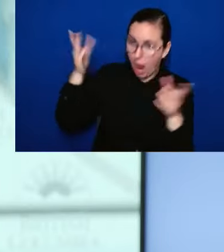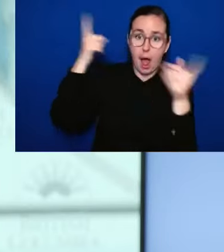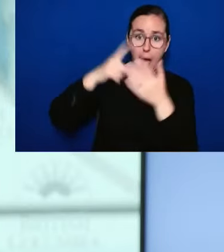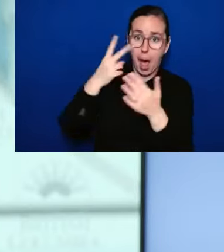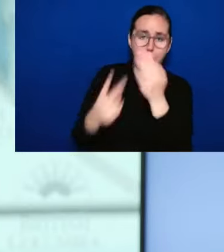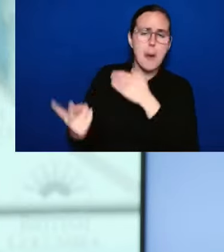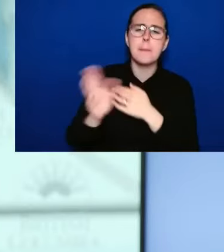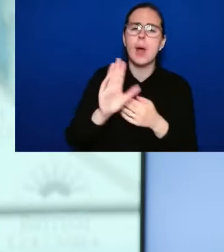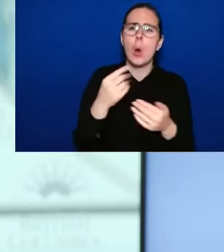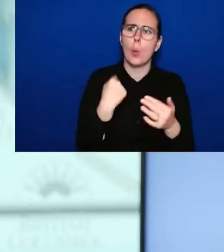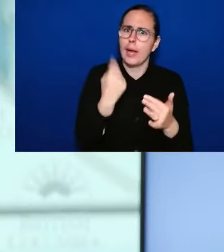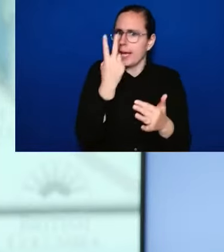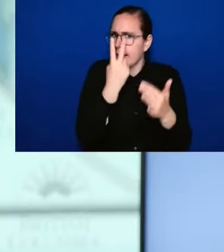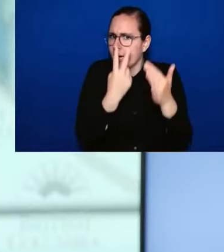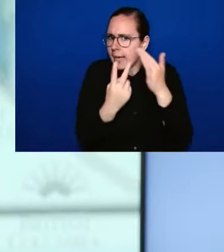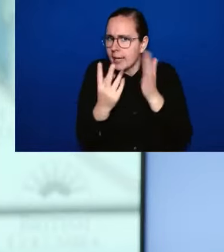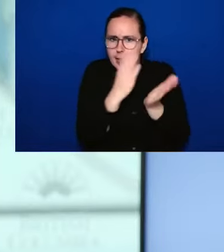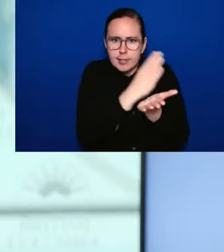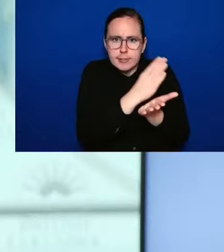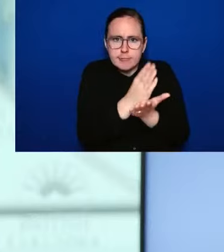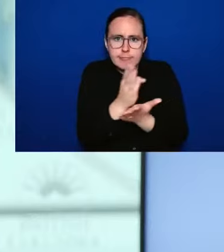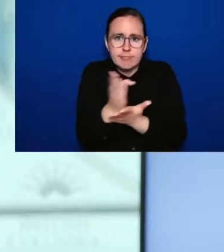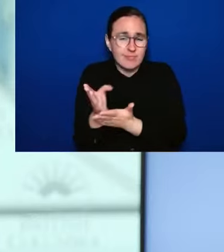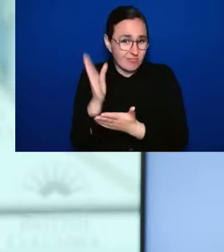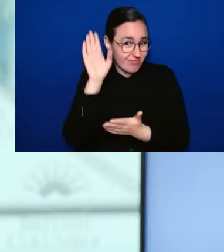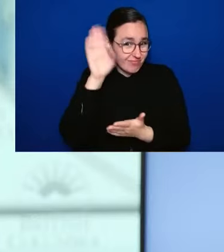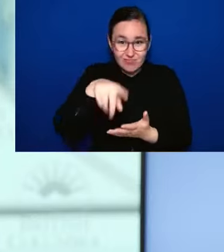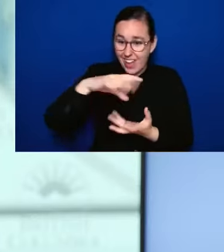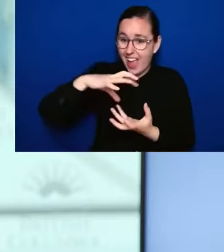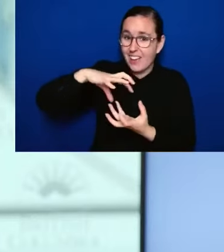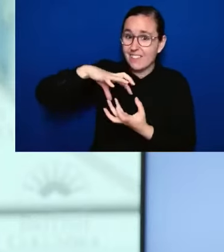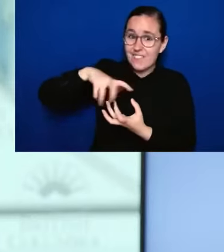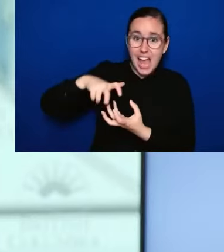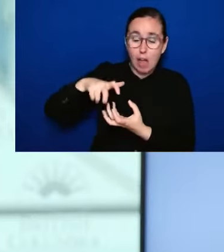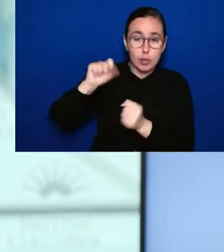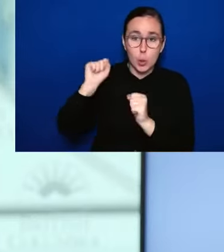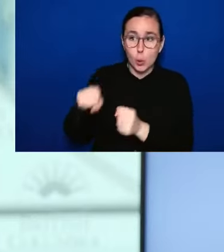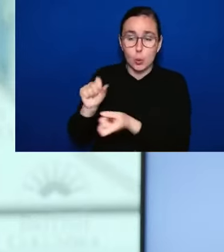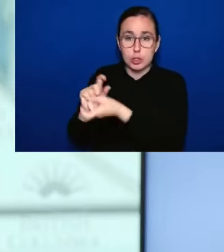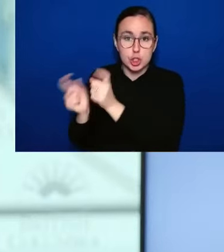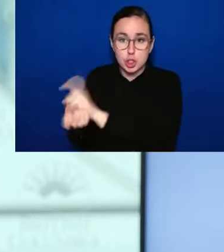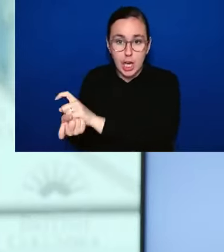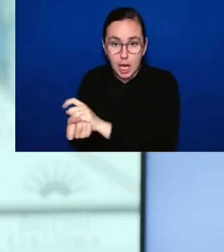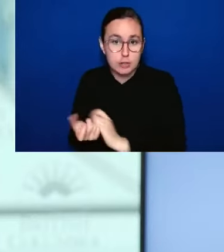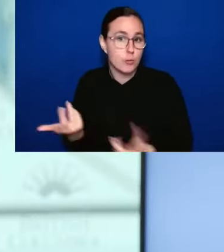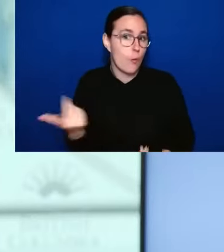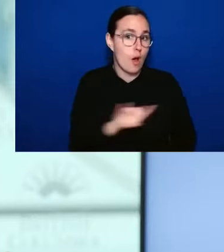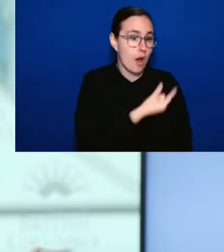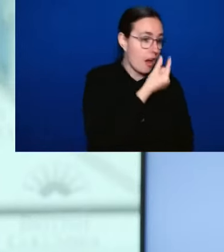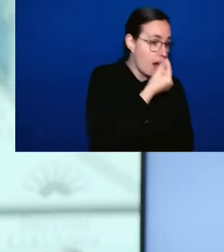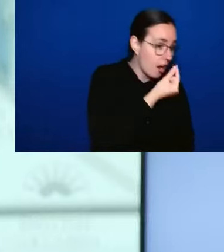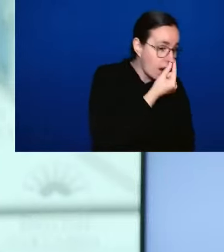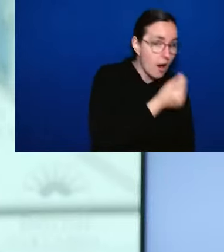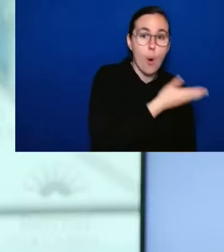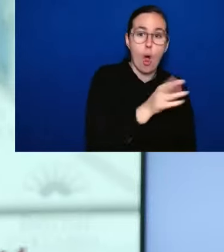like influencer like ours he- the UK. Stop them from coming